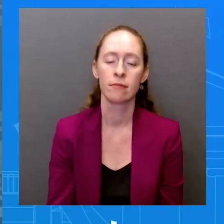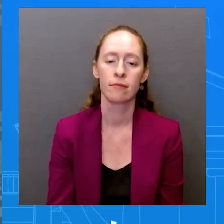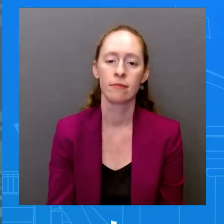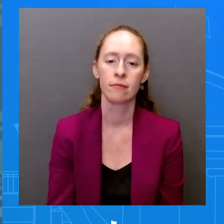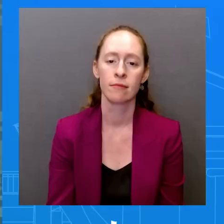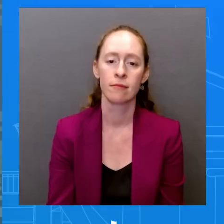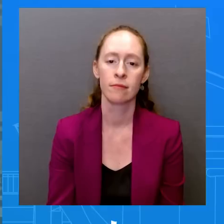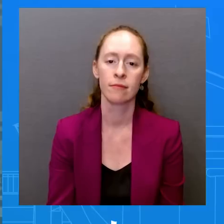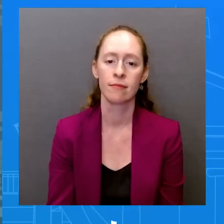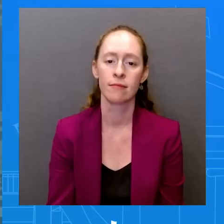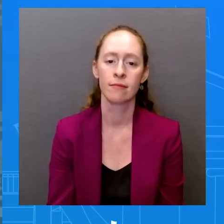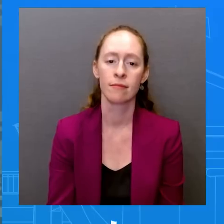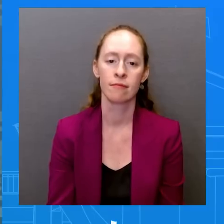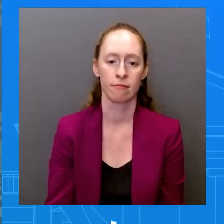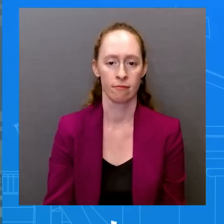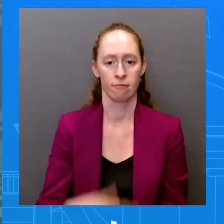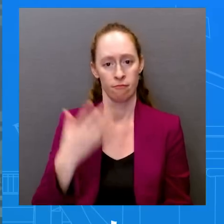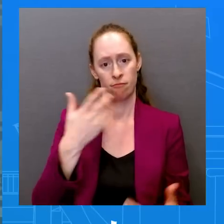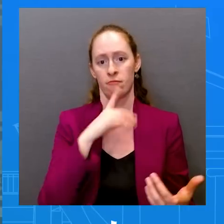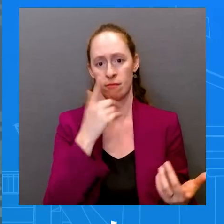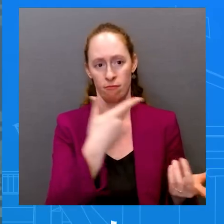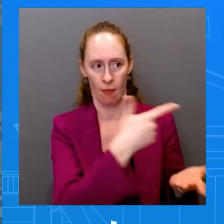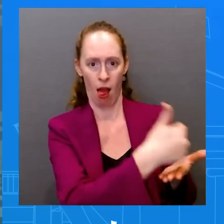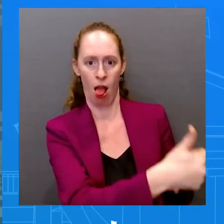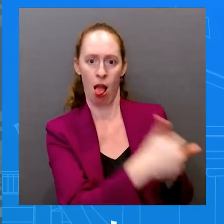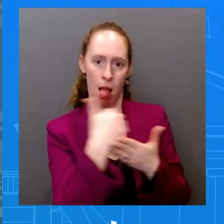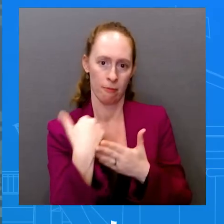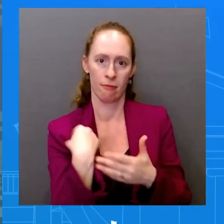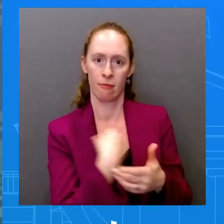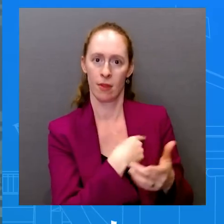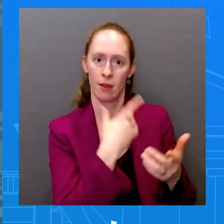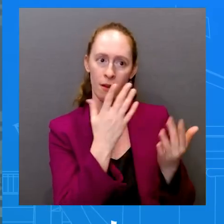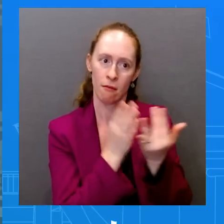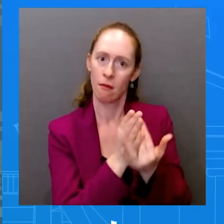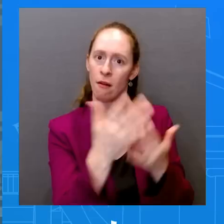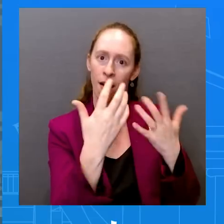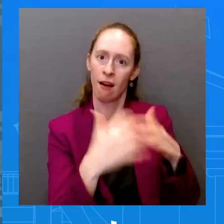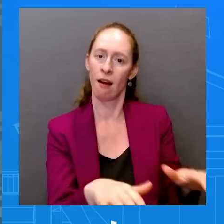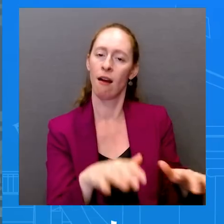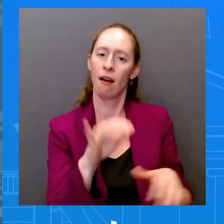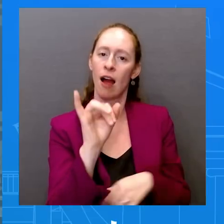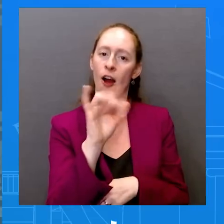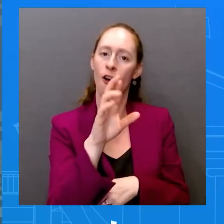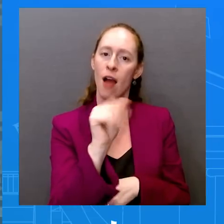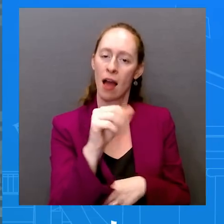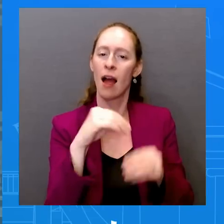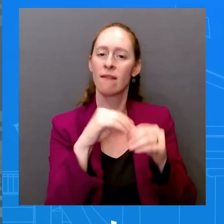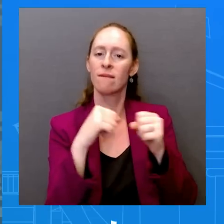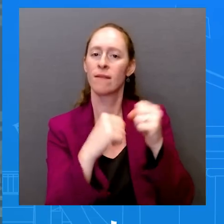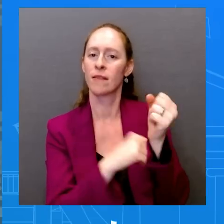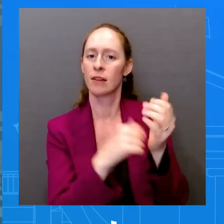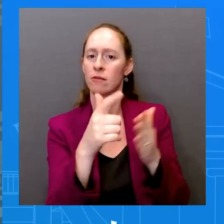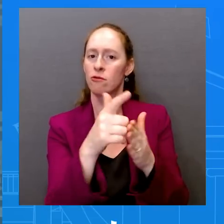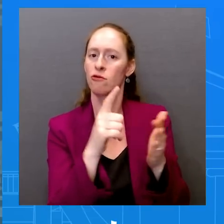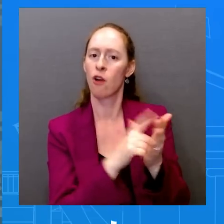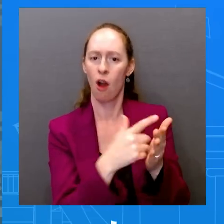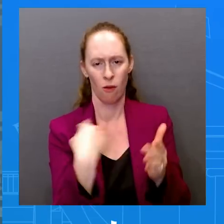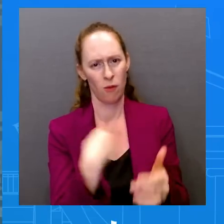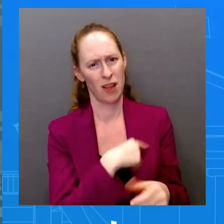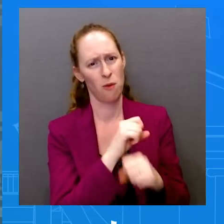Infrastructure Law as well. We want to see it enacted. We are working with Senator Schumer and Senator Manchin to find the best path forward.